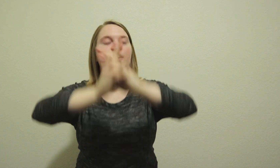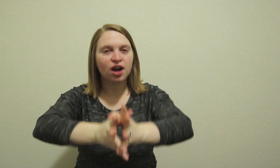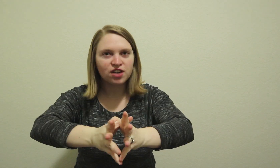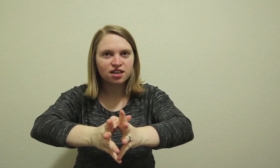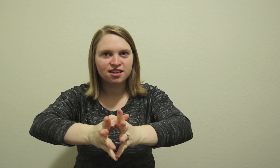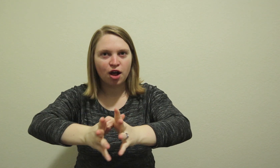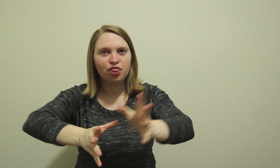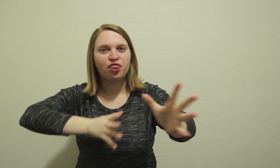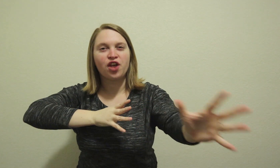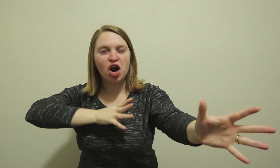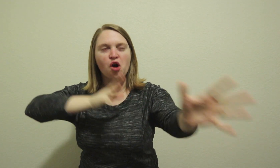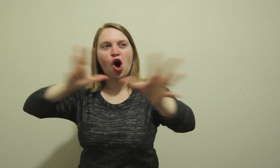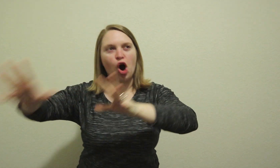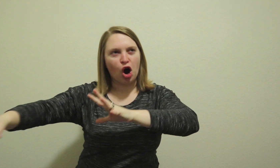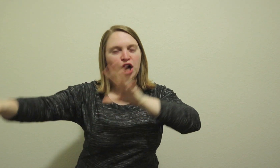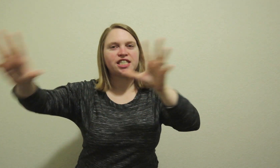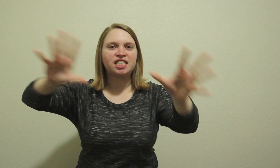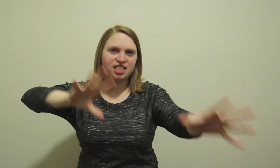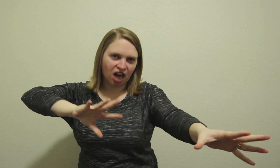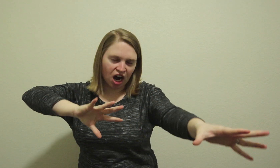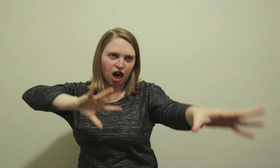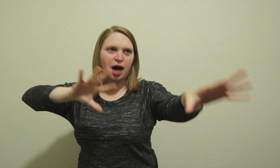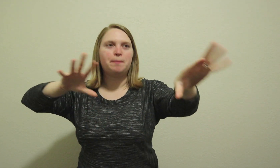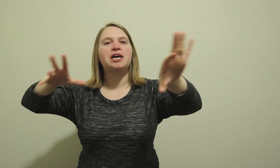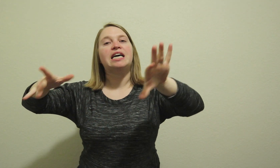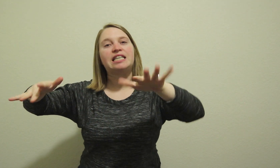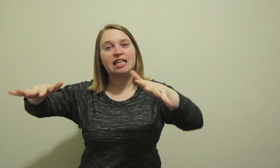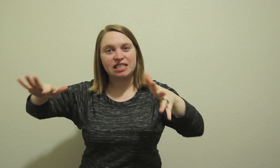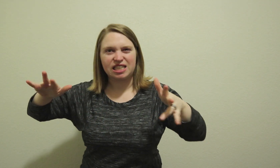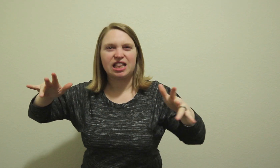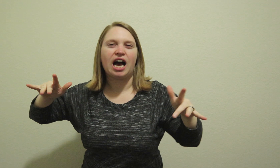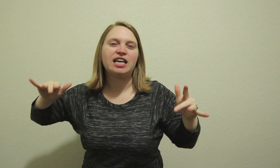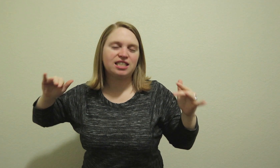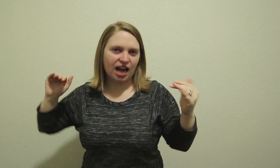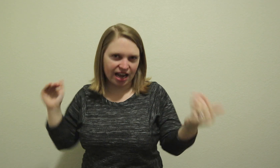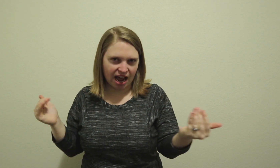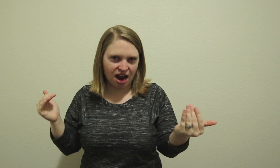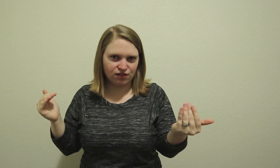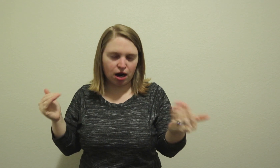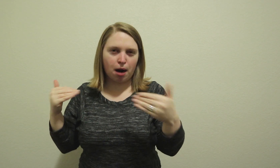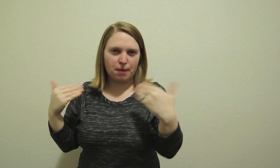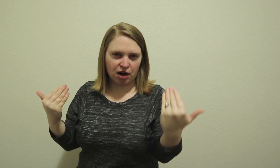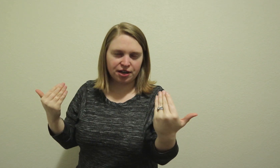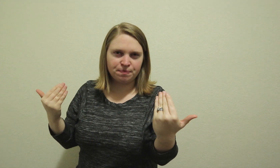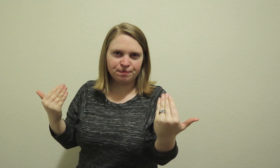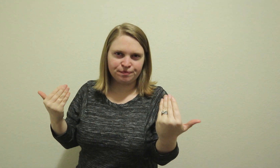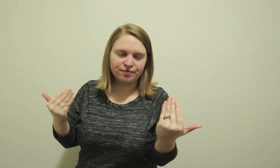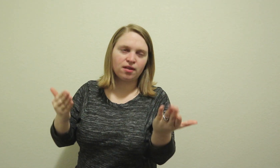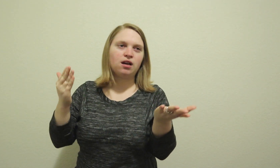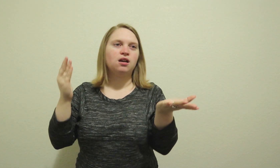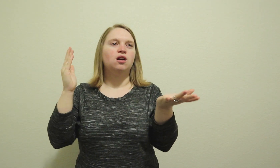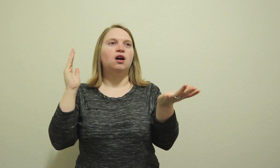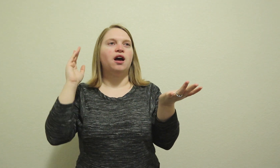However there are some dislikes I have about it